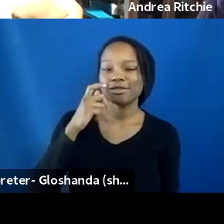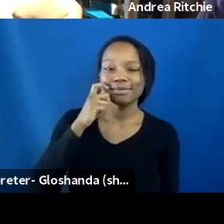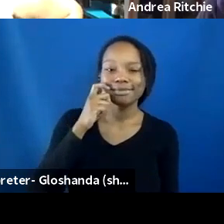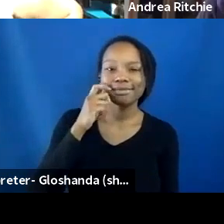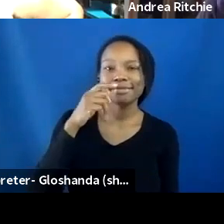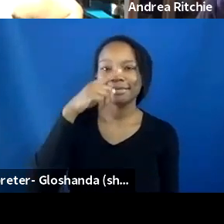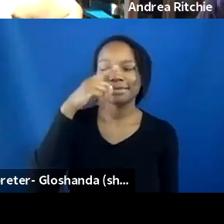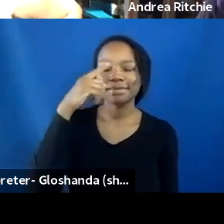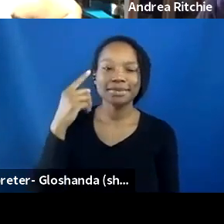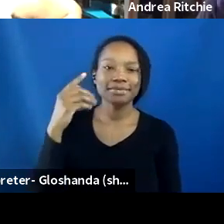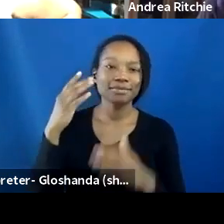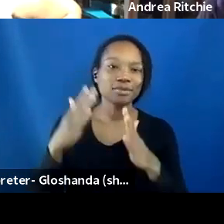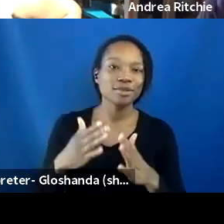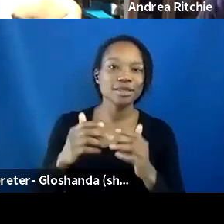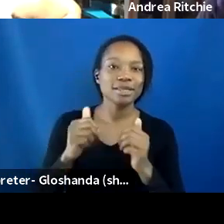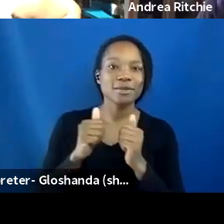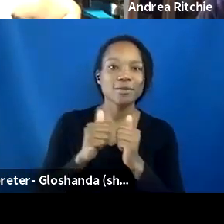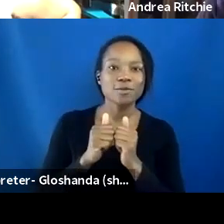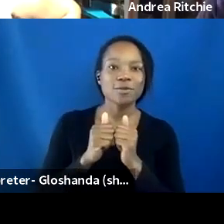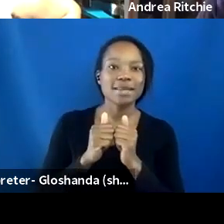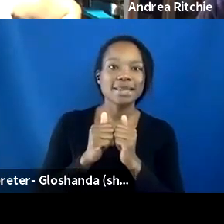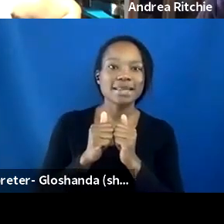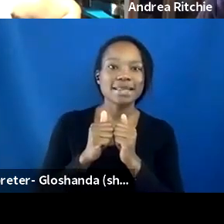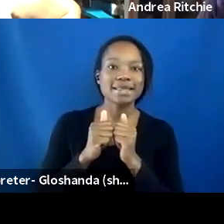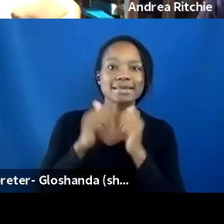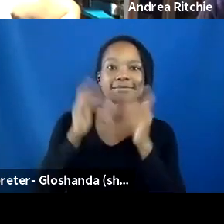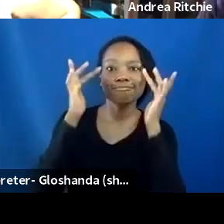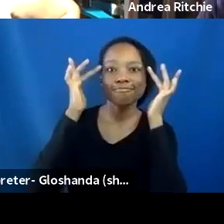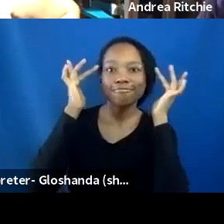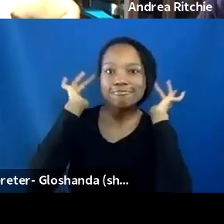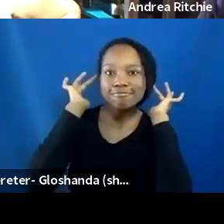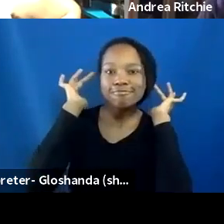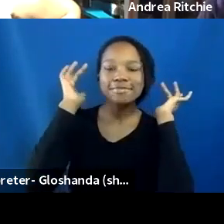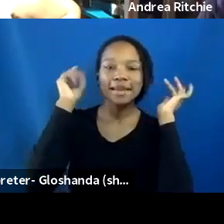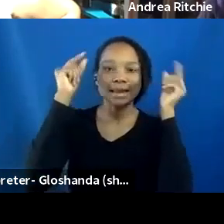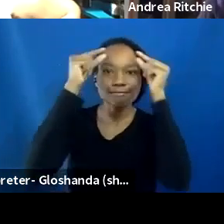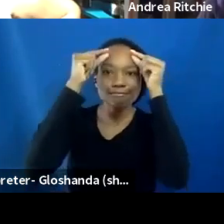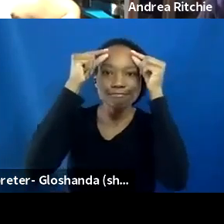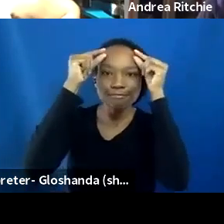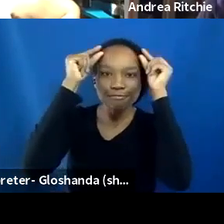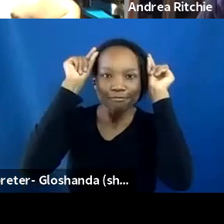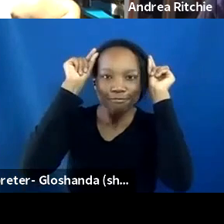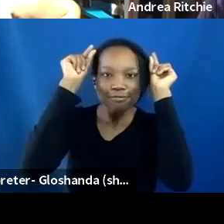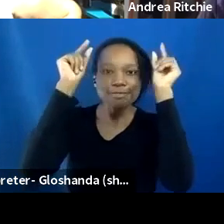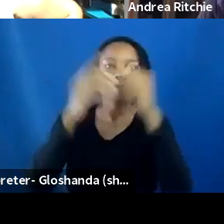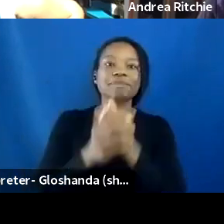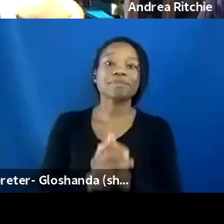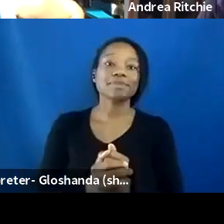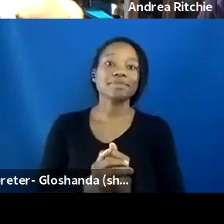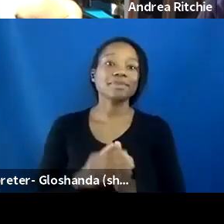with a bald fade and a dark top, as well as my signature long dangly earring,